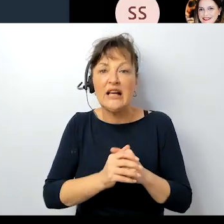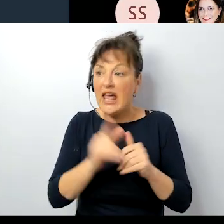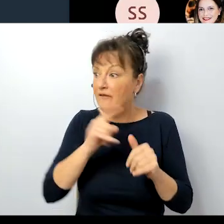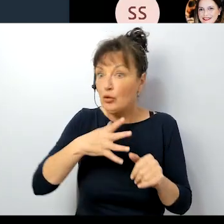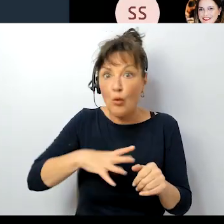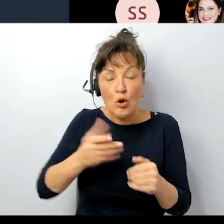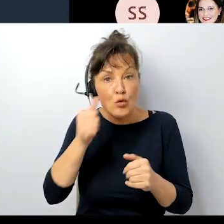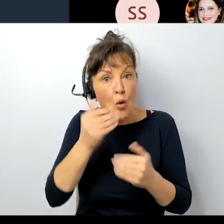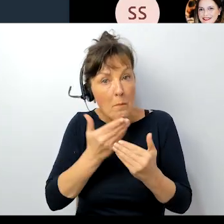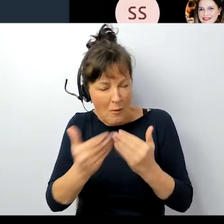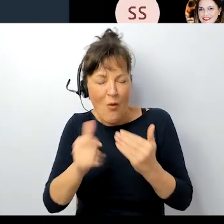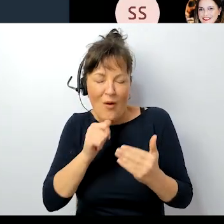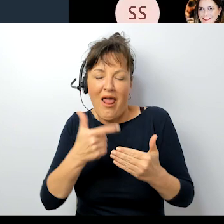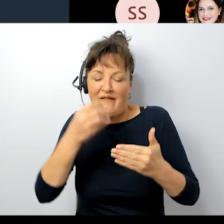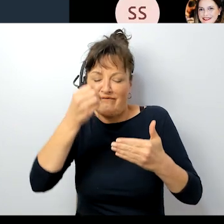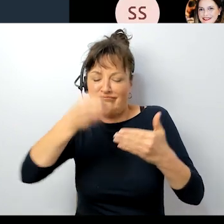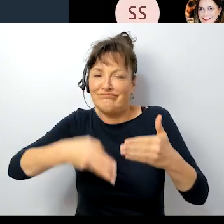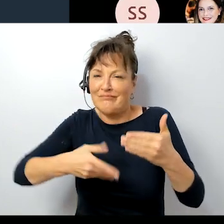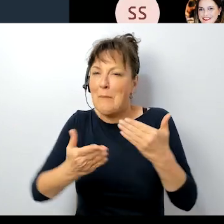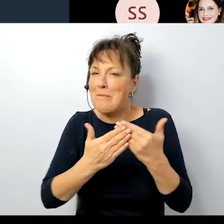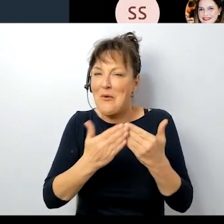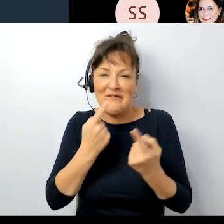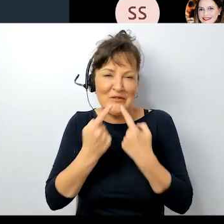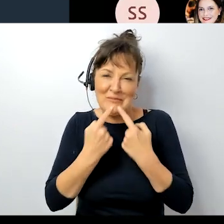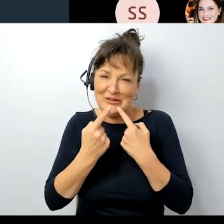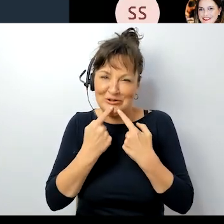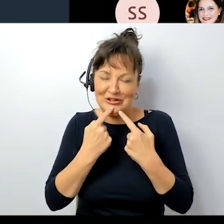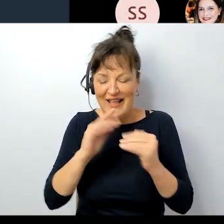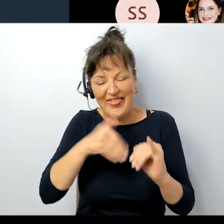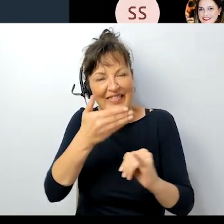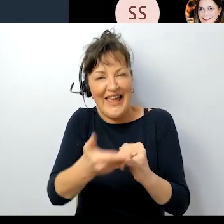should you wish to get in touch or find out more about apprenticeships or any of our services.